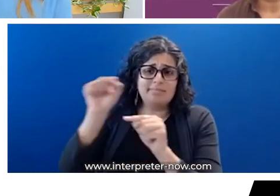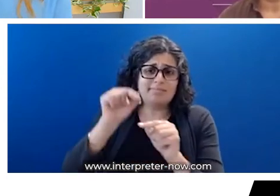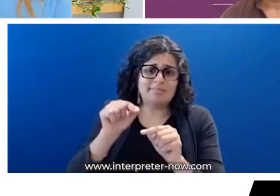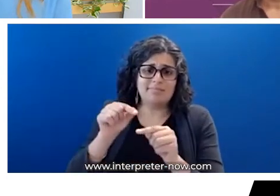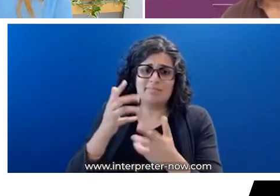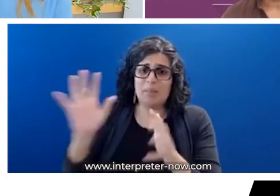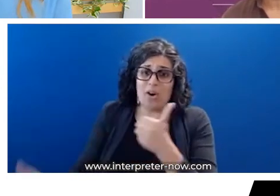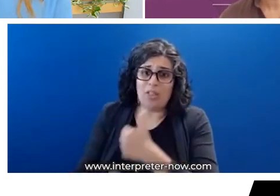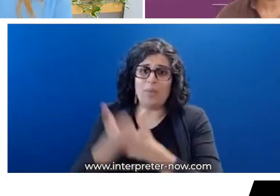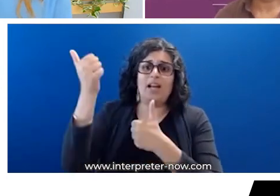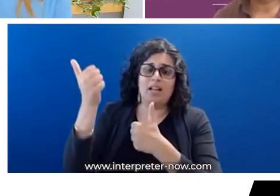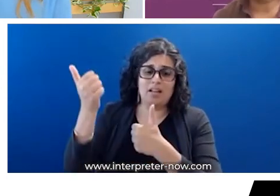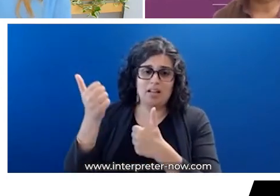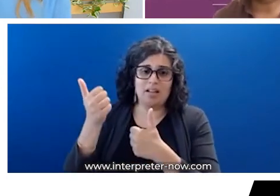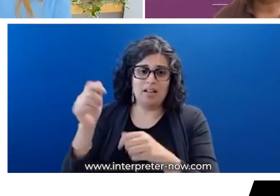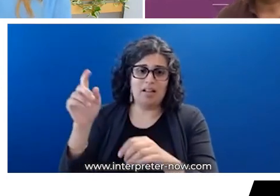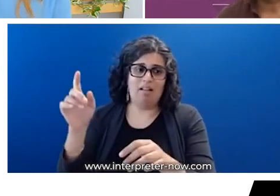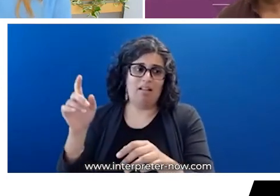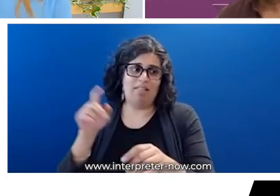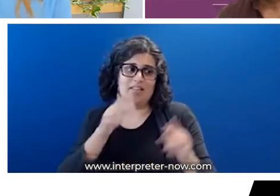longevity with the organization?